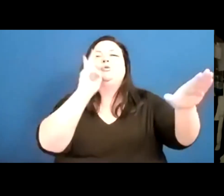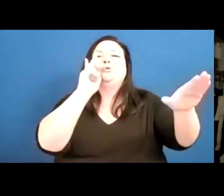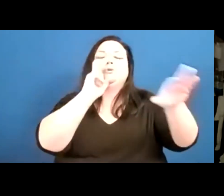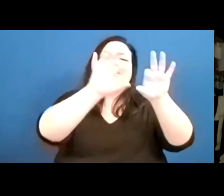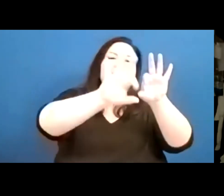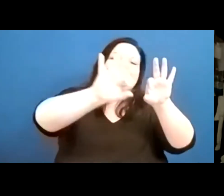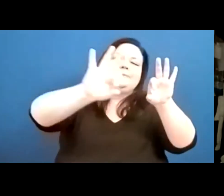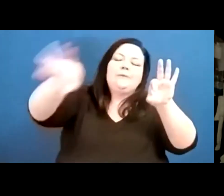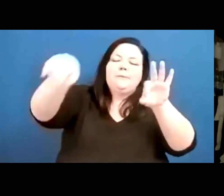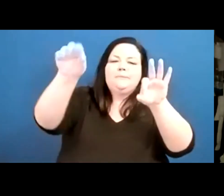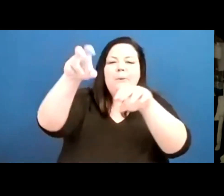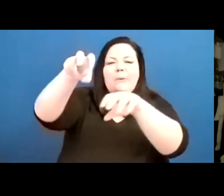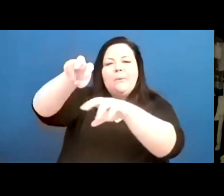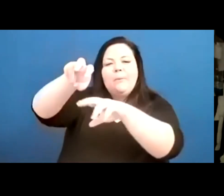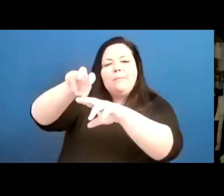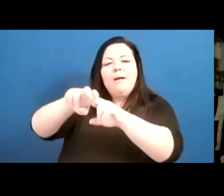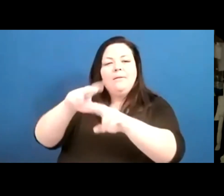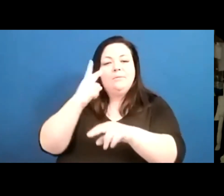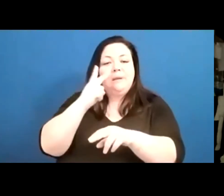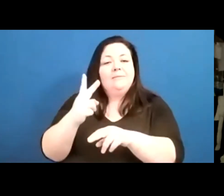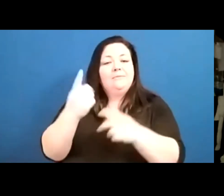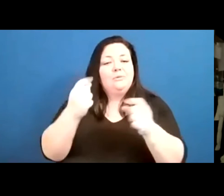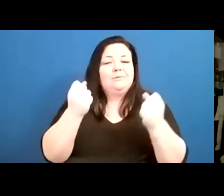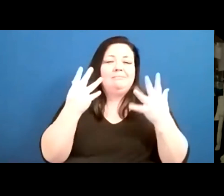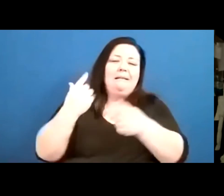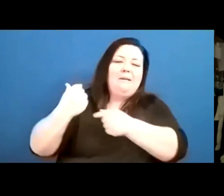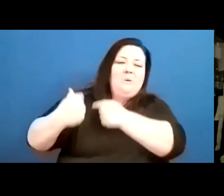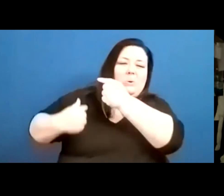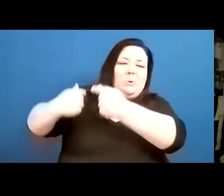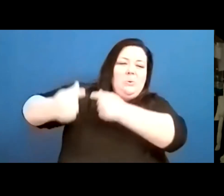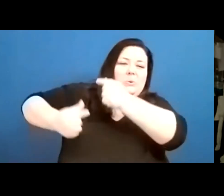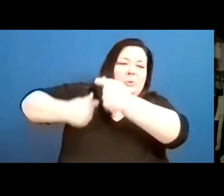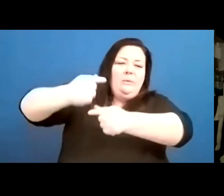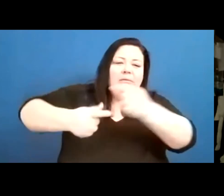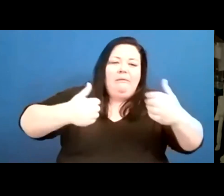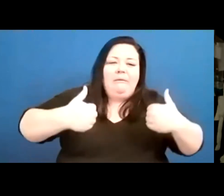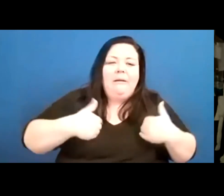They sip from the pistils for seven generations that bear/ them through another tongue as the first year of our/